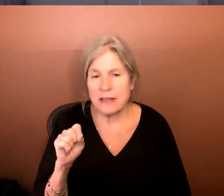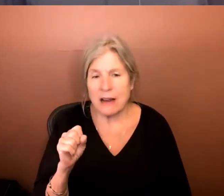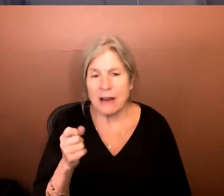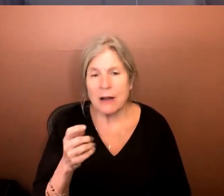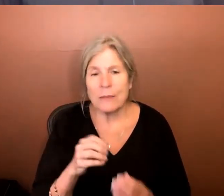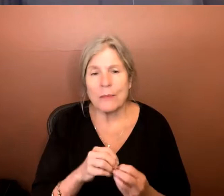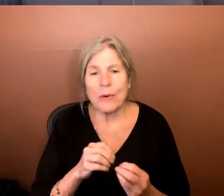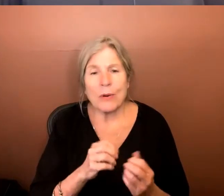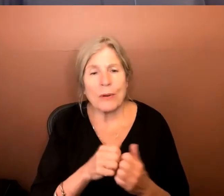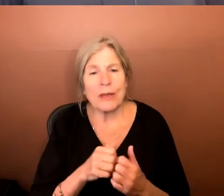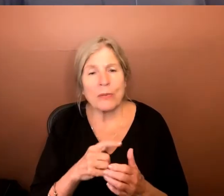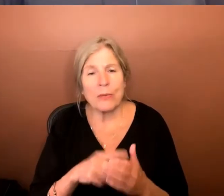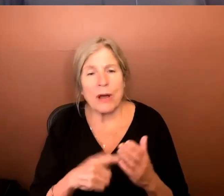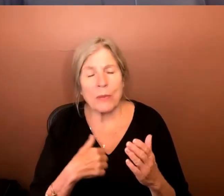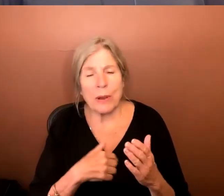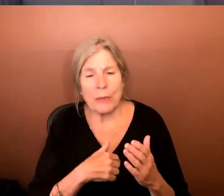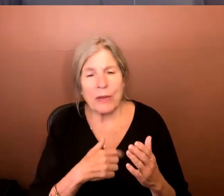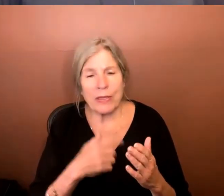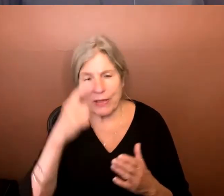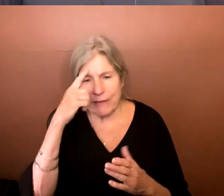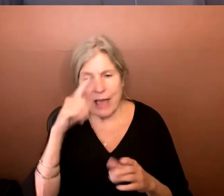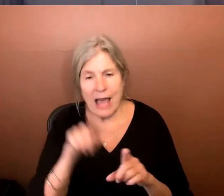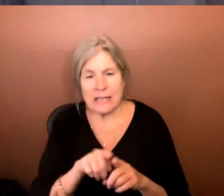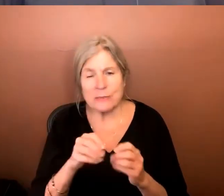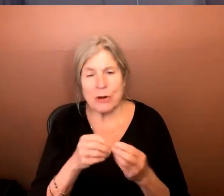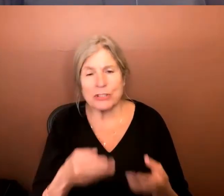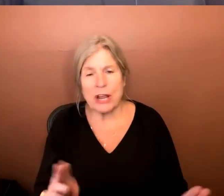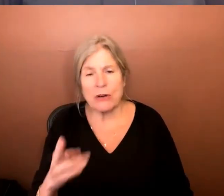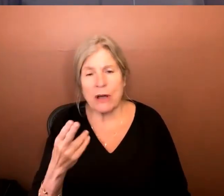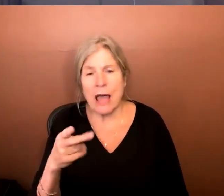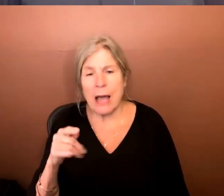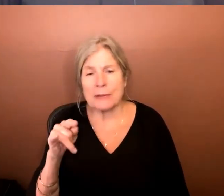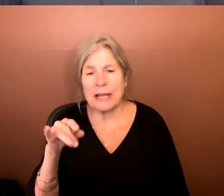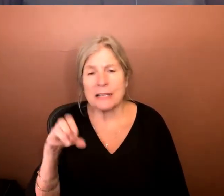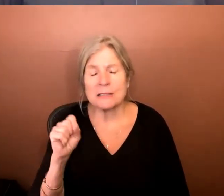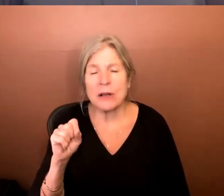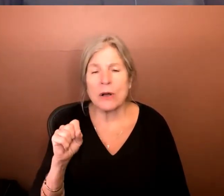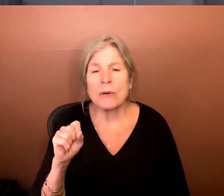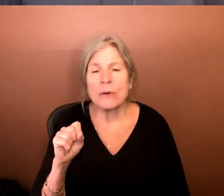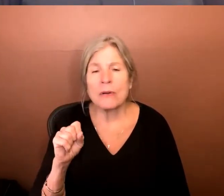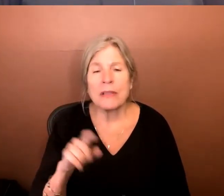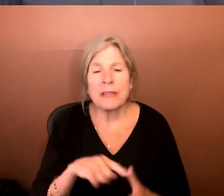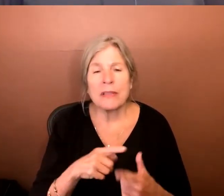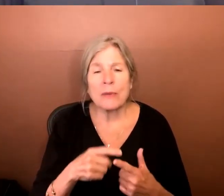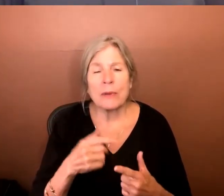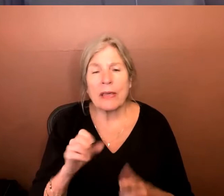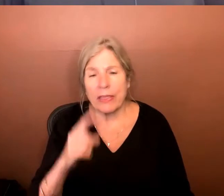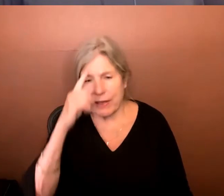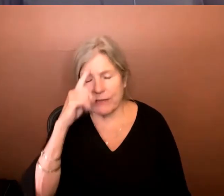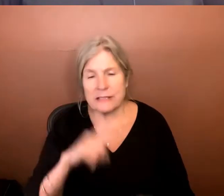ed with what we would think of as more general haptics. We then can think about different kinds of displays